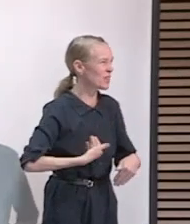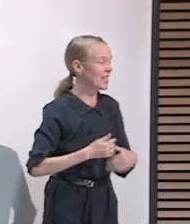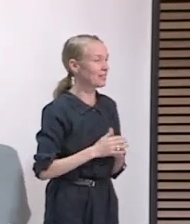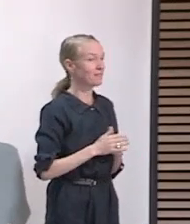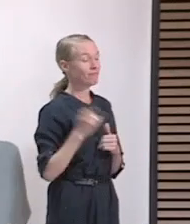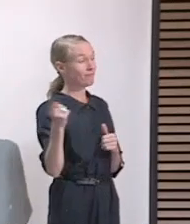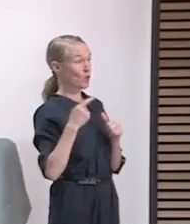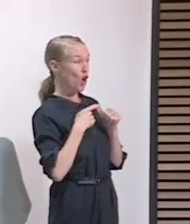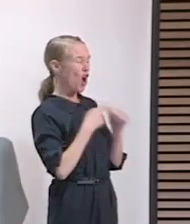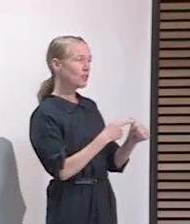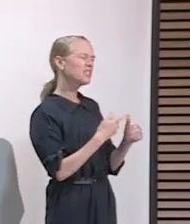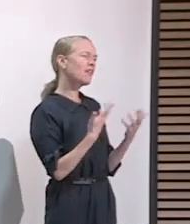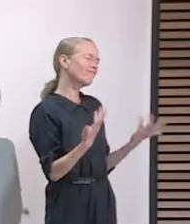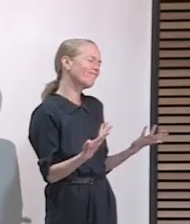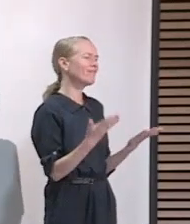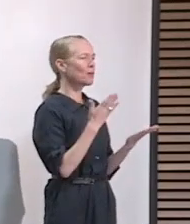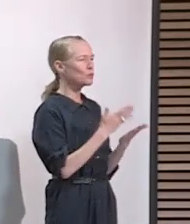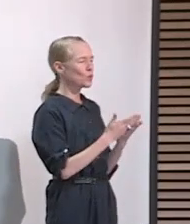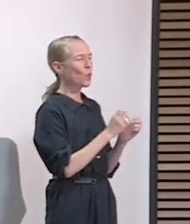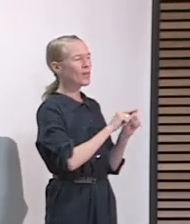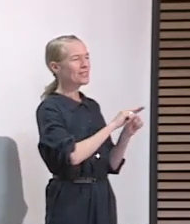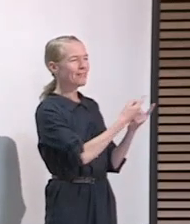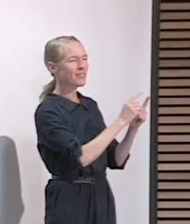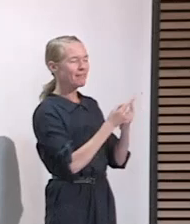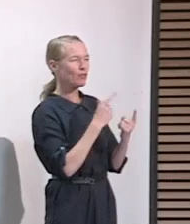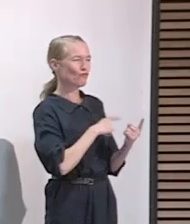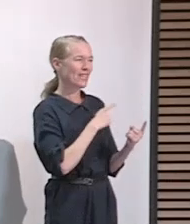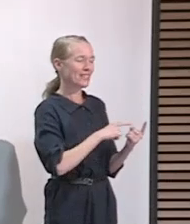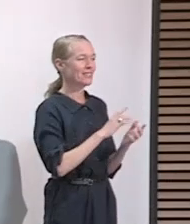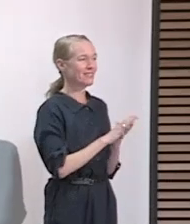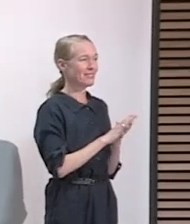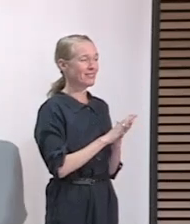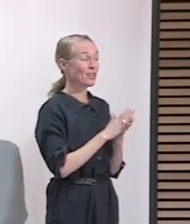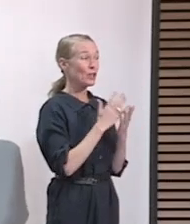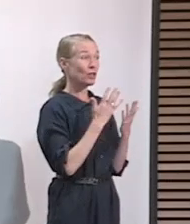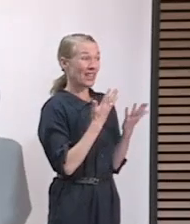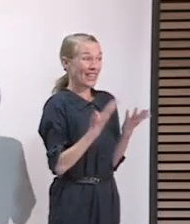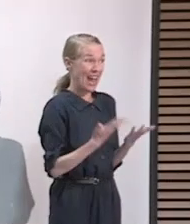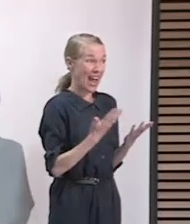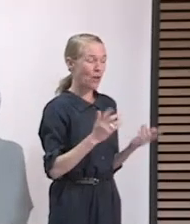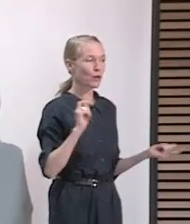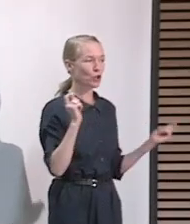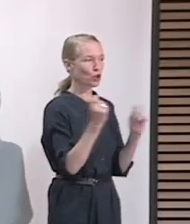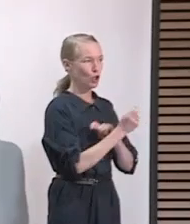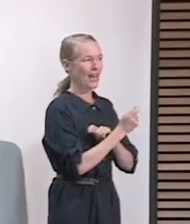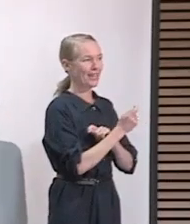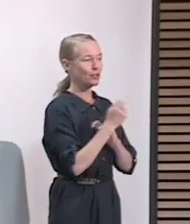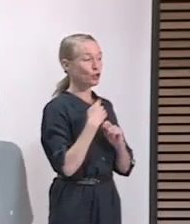going and it wasn't warranted. There's a variety of factors there. Everybody's getting a test now, that's